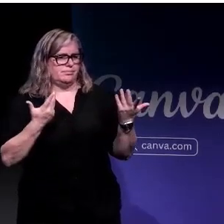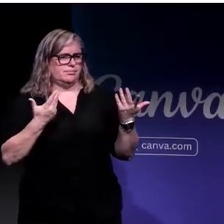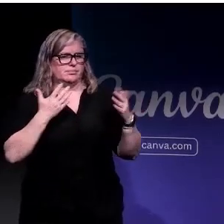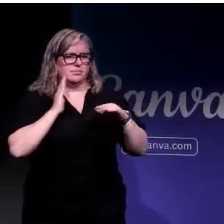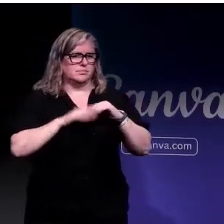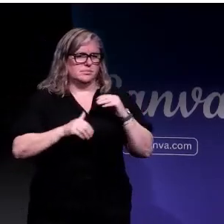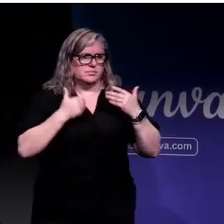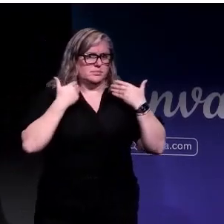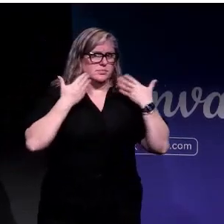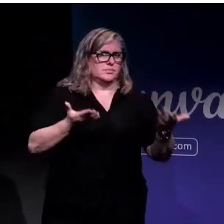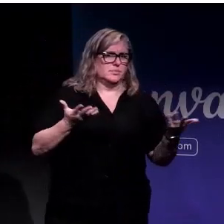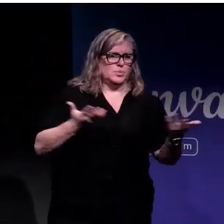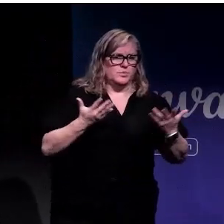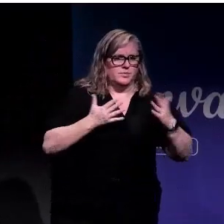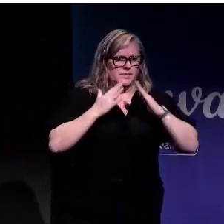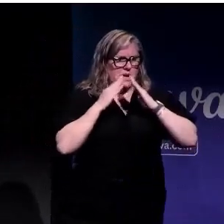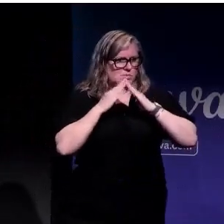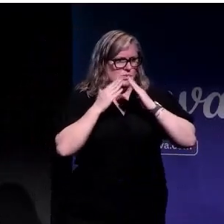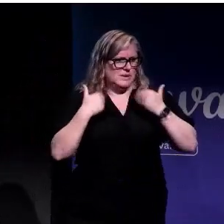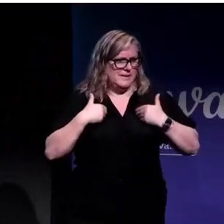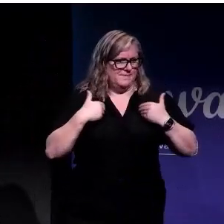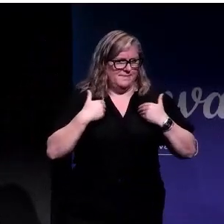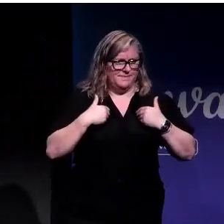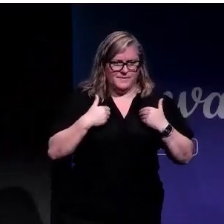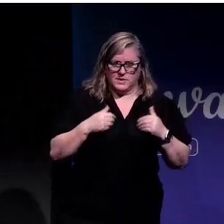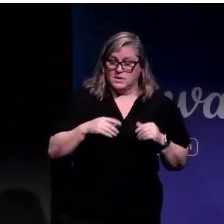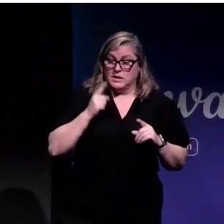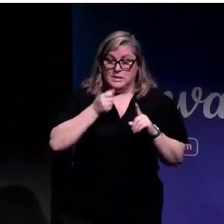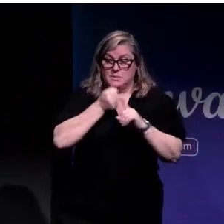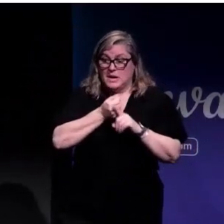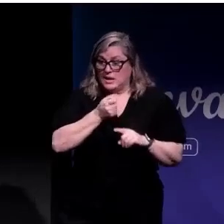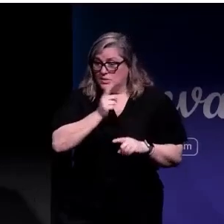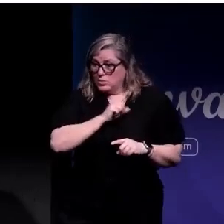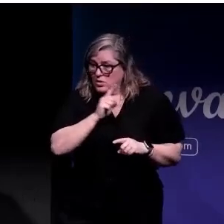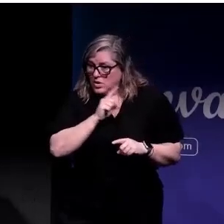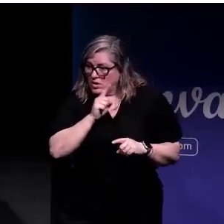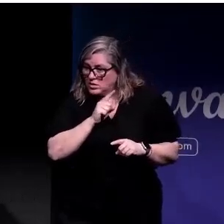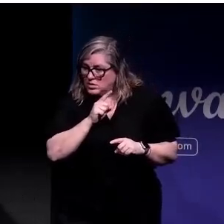So you can start to imagine the impacts here on things like 2FA.